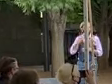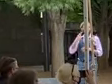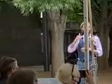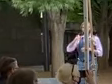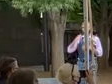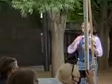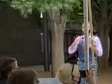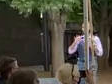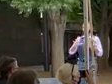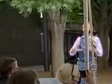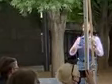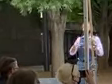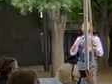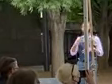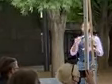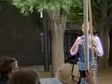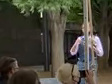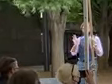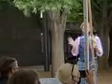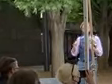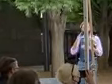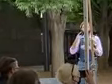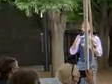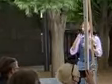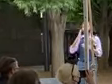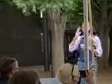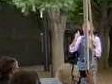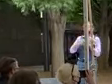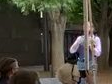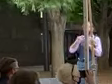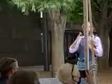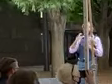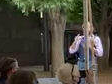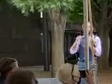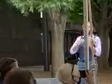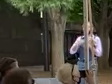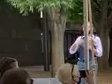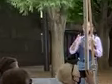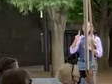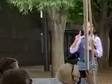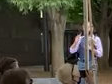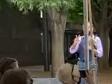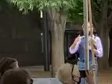for pushing for a future in which a child with low vision will be able to put her hands on these walls